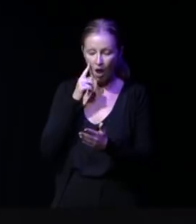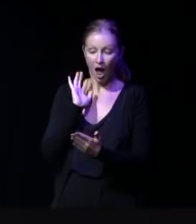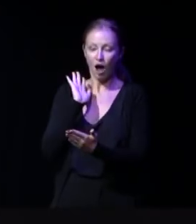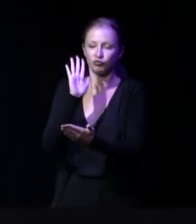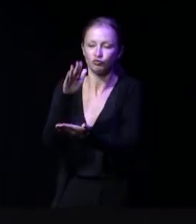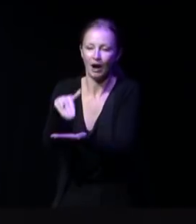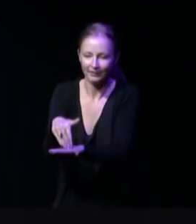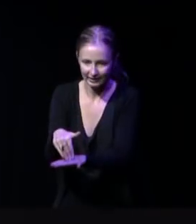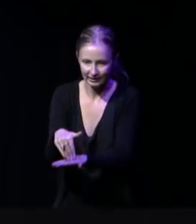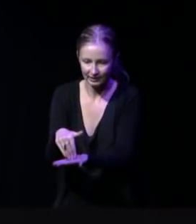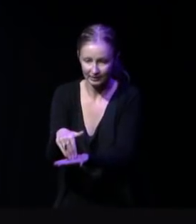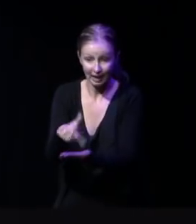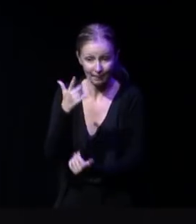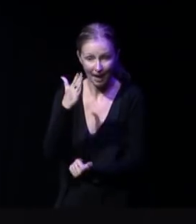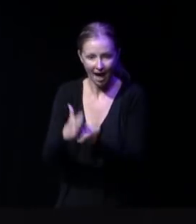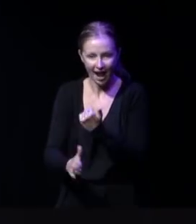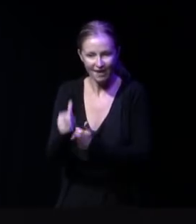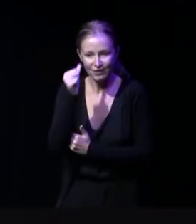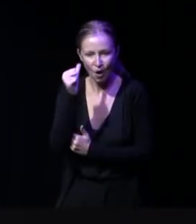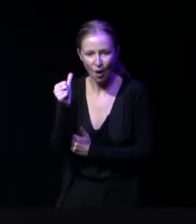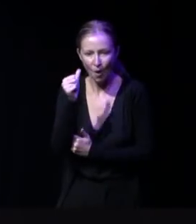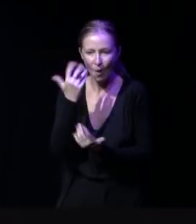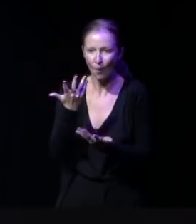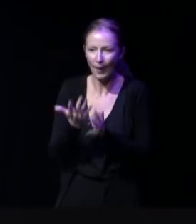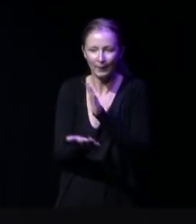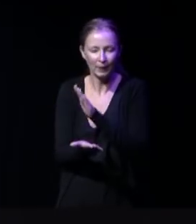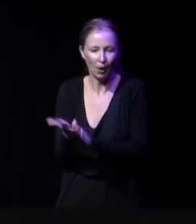that we never ourselves consciously chose.